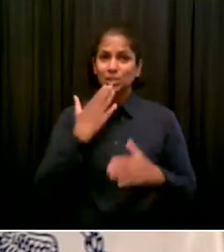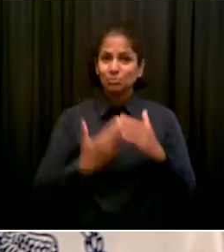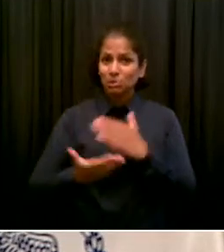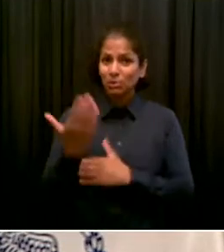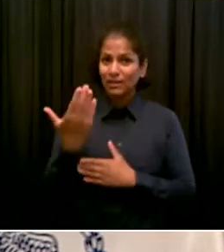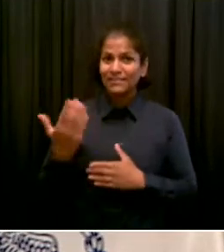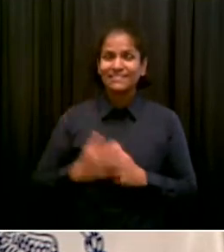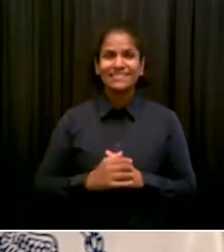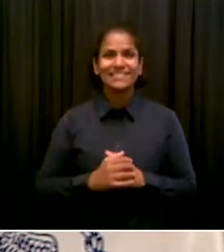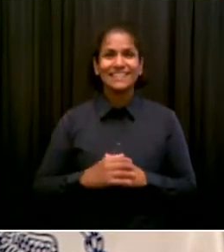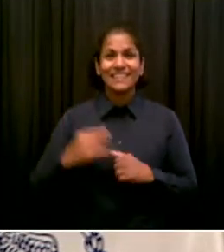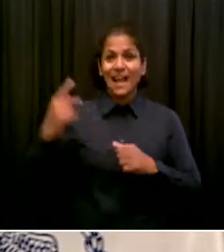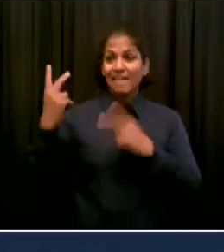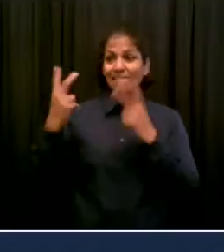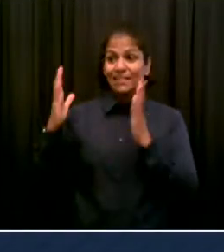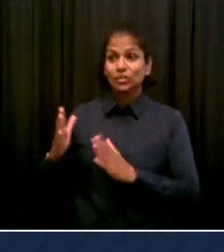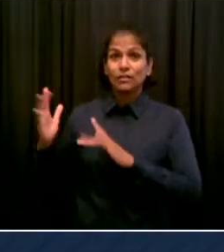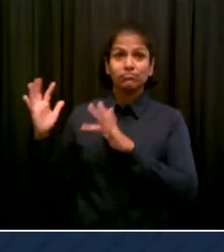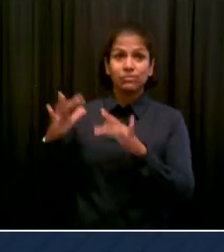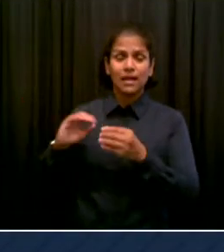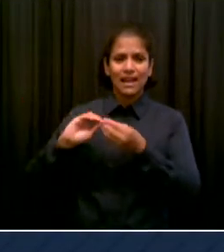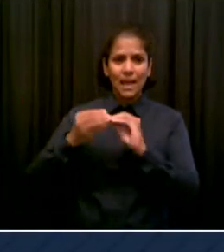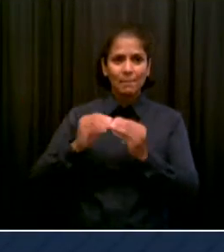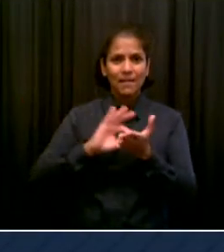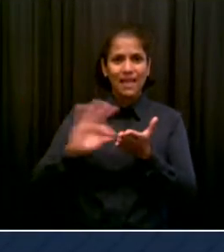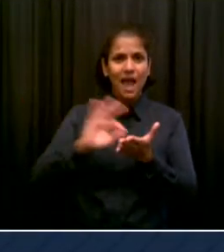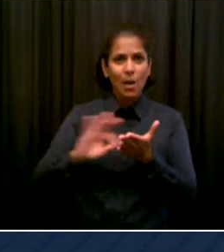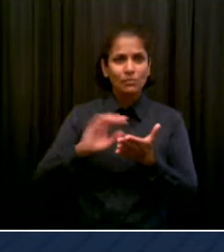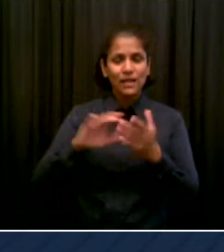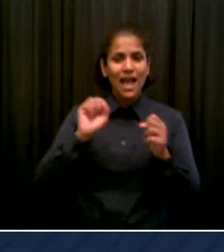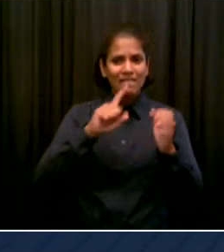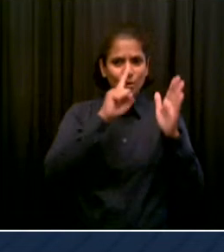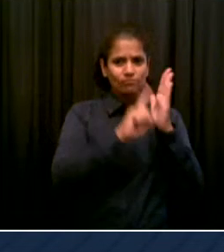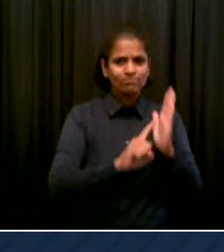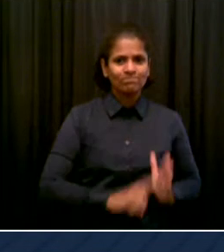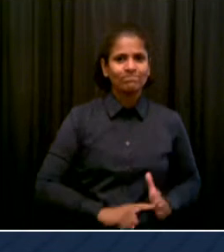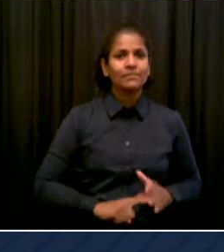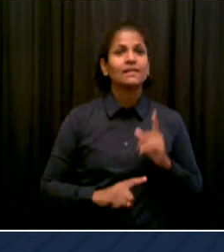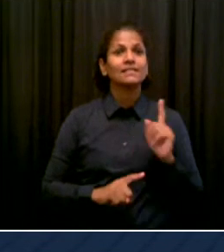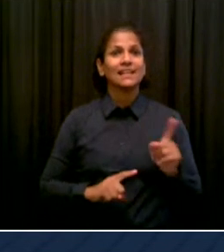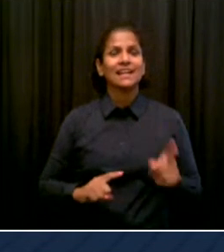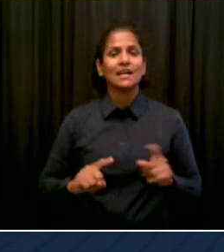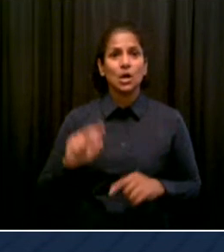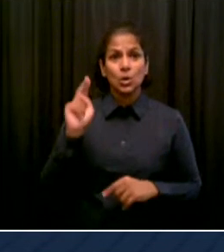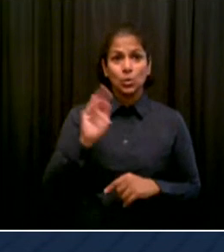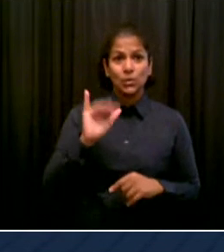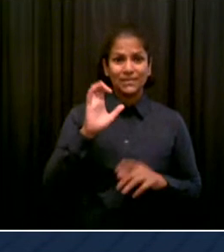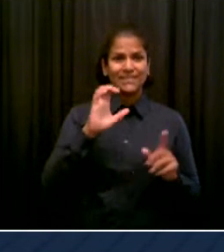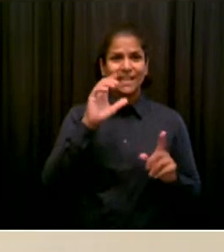CAN YOU TELL US? GOOD RNMOING.